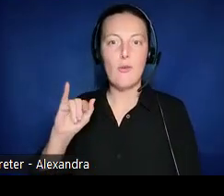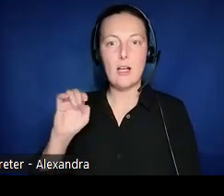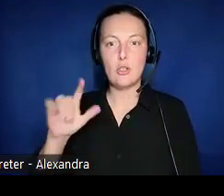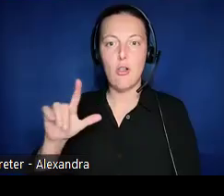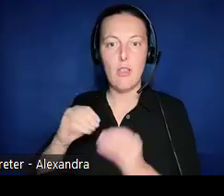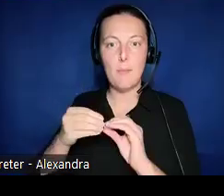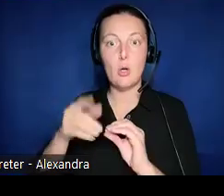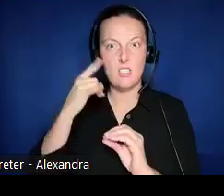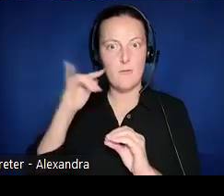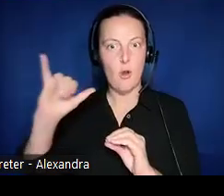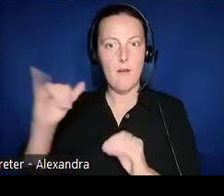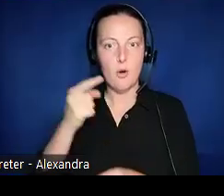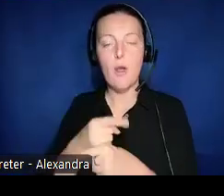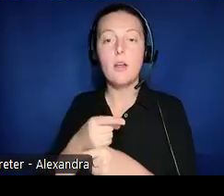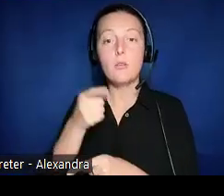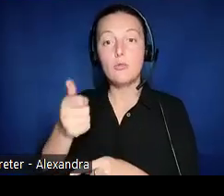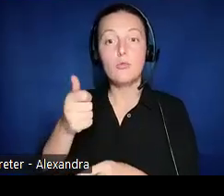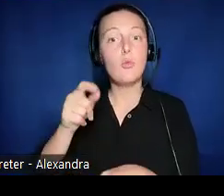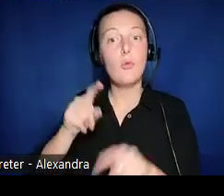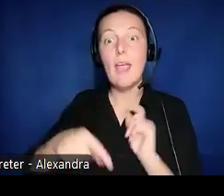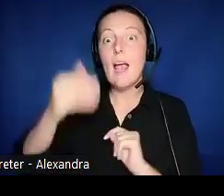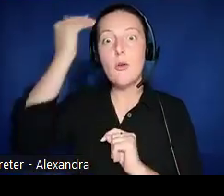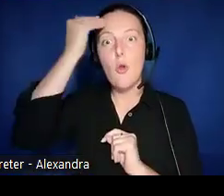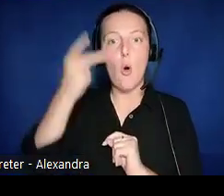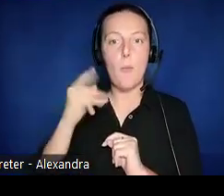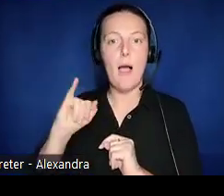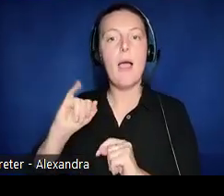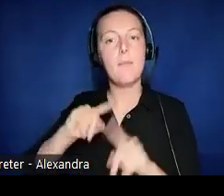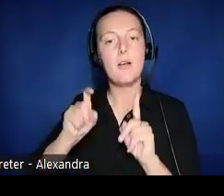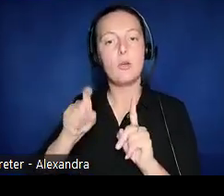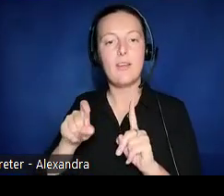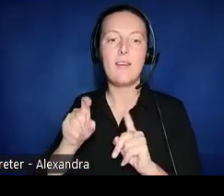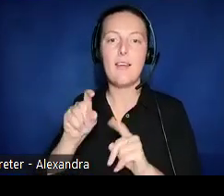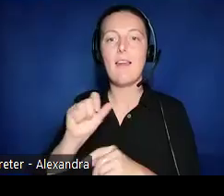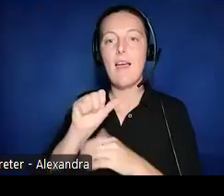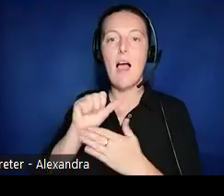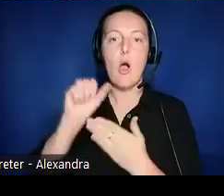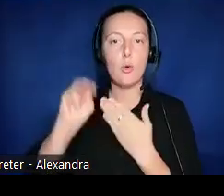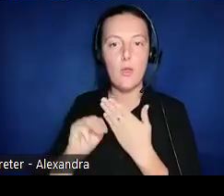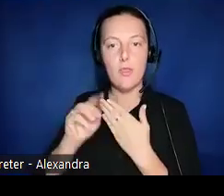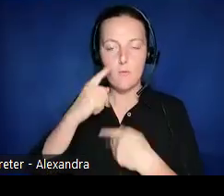an algorithm for producing the digits of pi. Uh the Egyptians thought that the way that you could